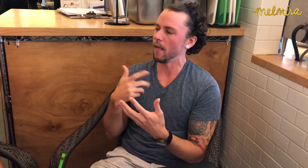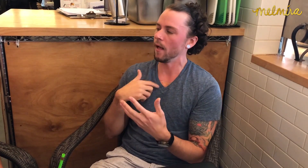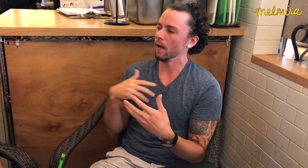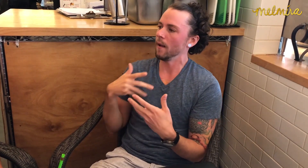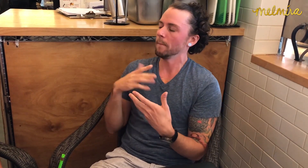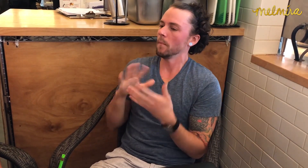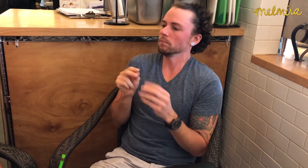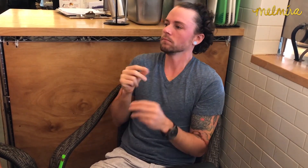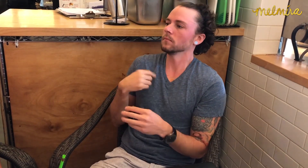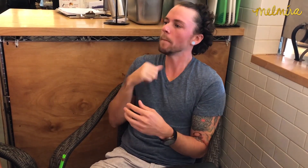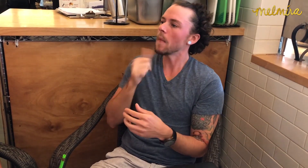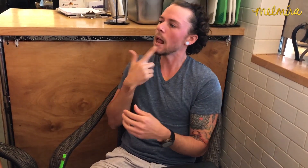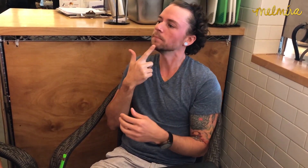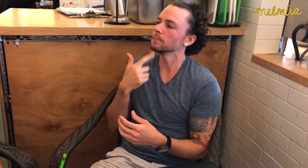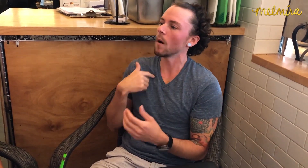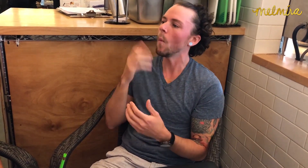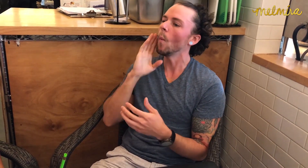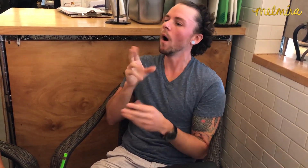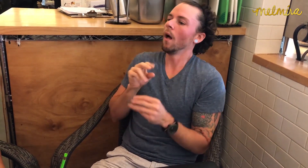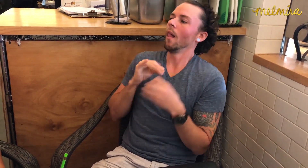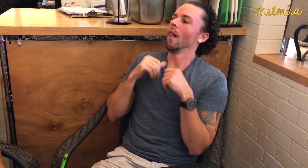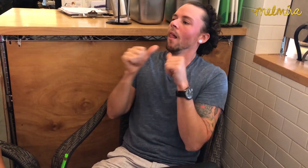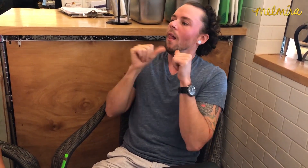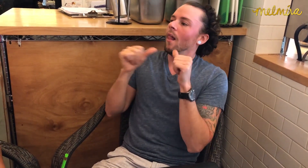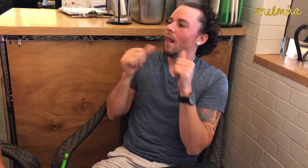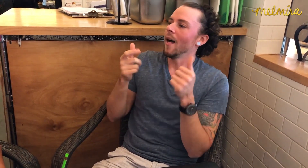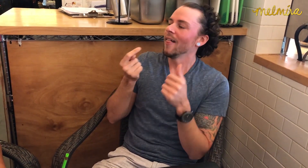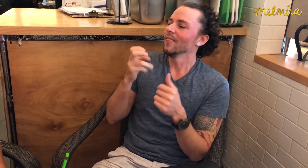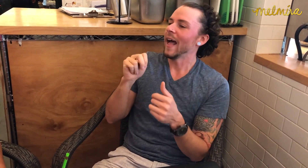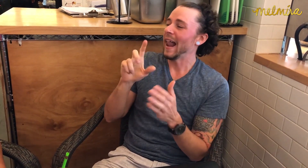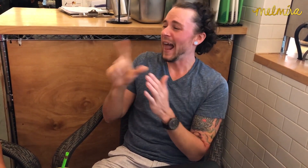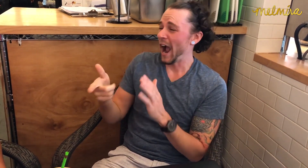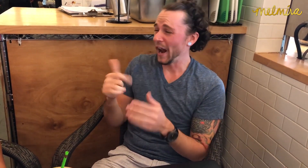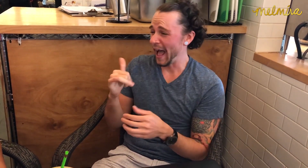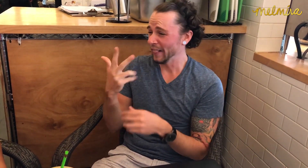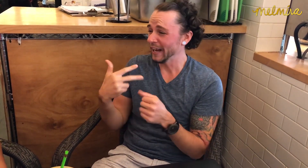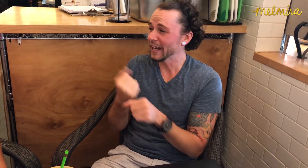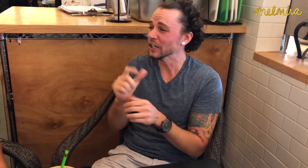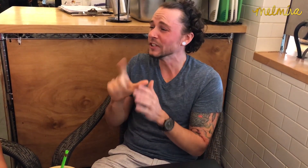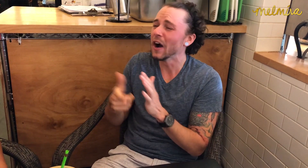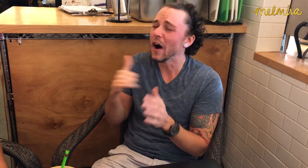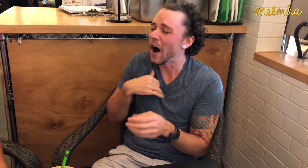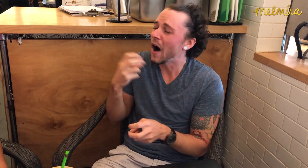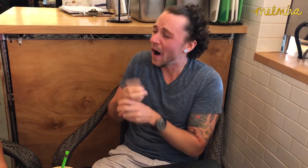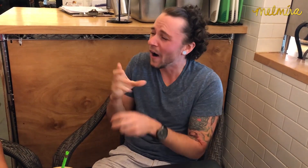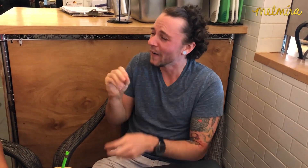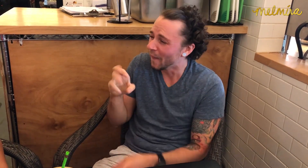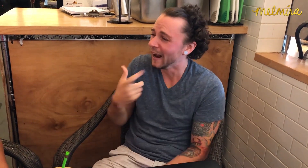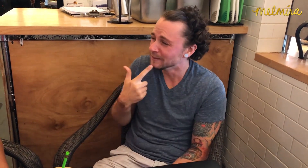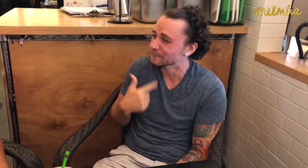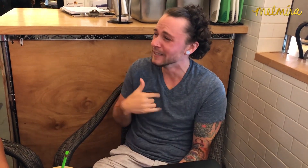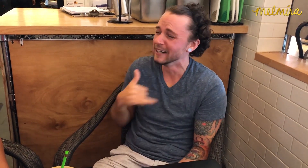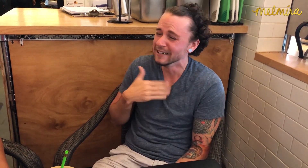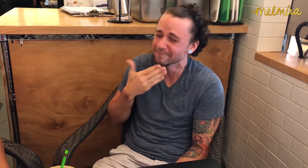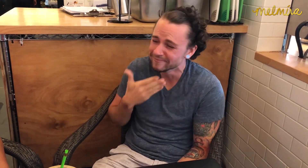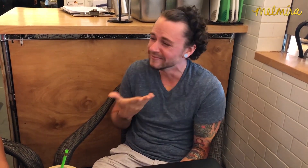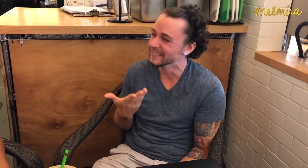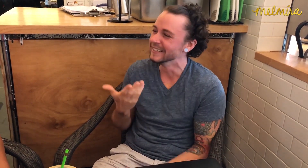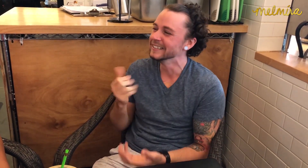After that, I started to deny it. Then 3 years later, I became a HARDCORE lesbian.